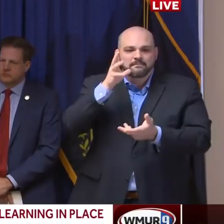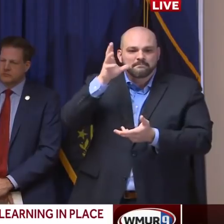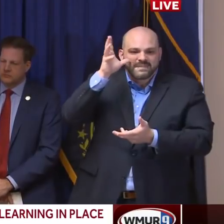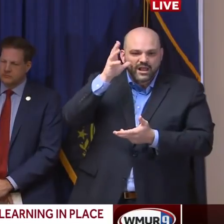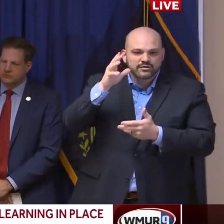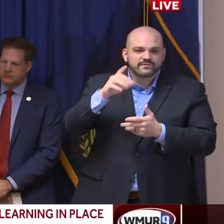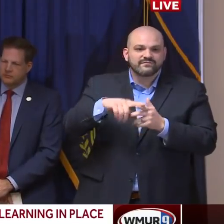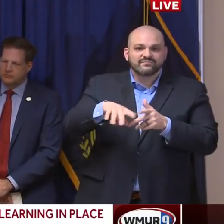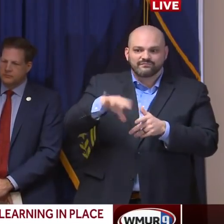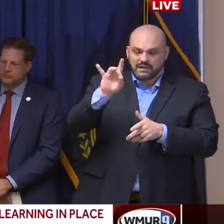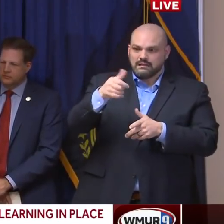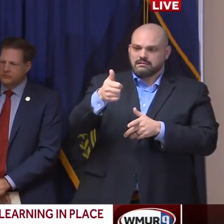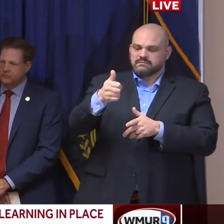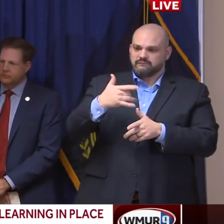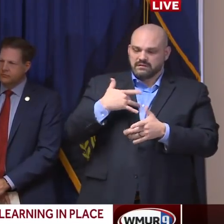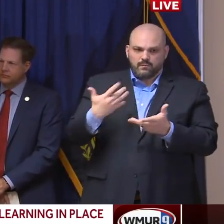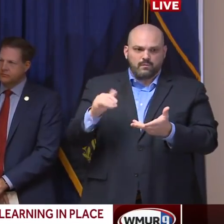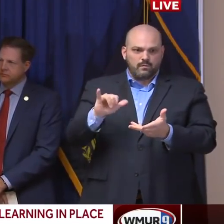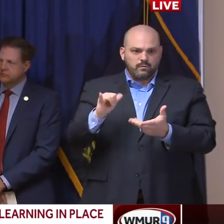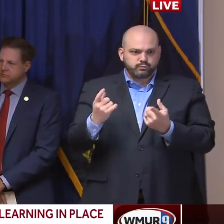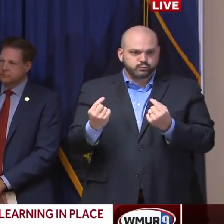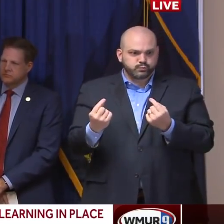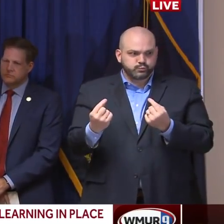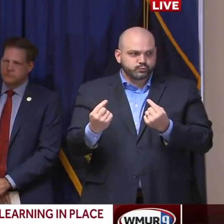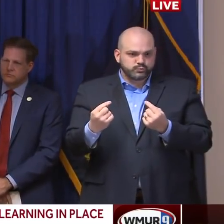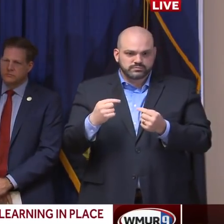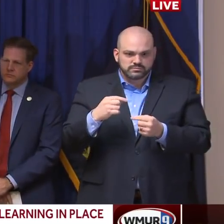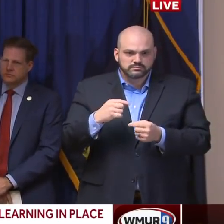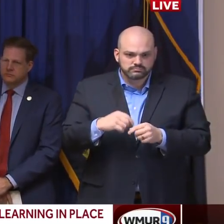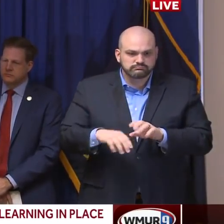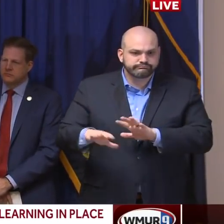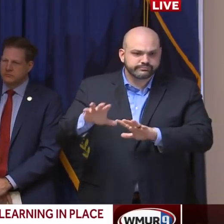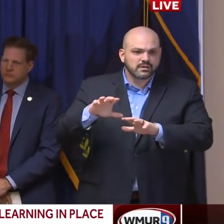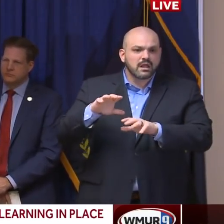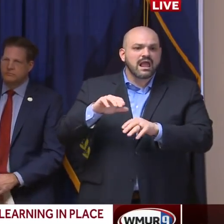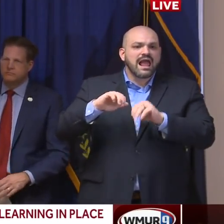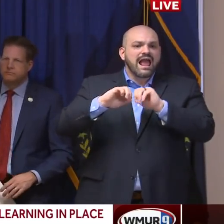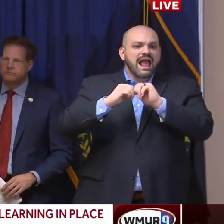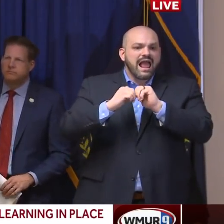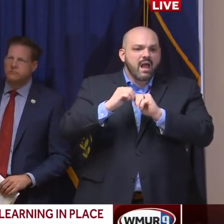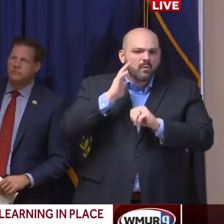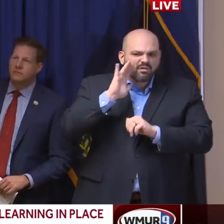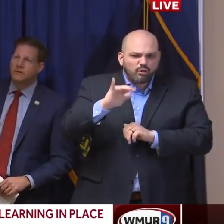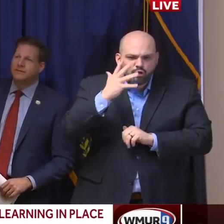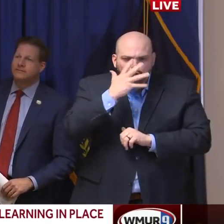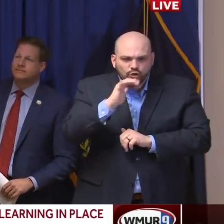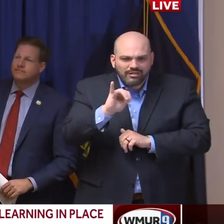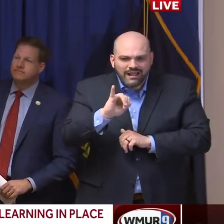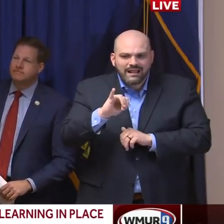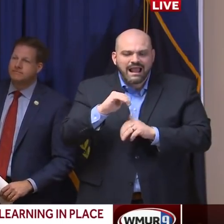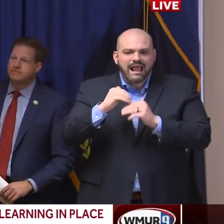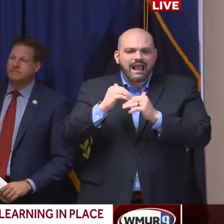WE ARE ALSO PROVIDING GUIDANCE TO THE DISTRICTS TO BE ABLE TO PROVIDE TO PARENTS WHO WILL NOW FIND THEMSELVES SUPERVISING LEARNERS.